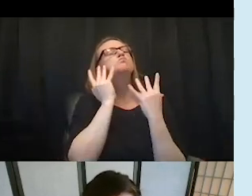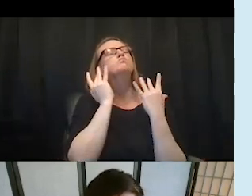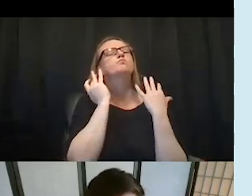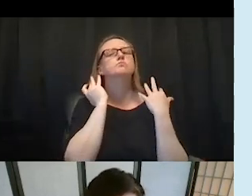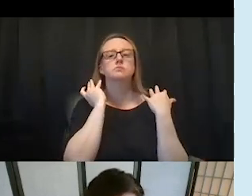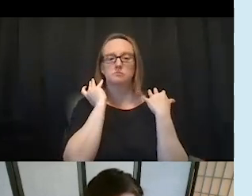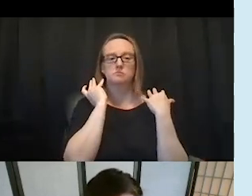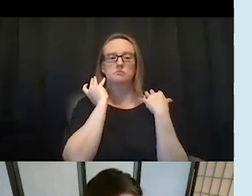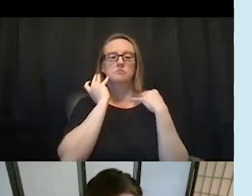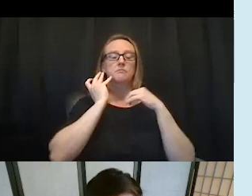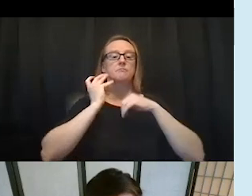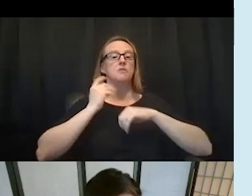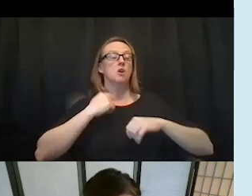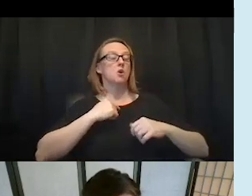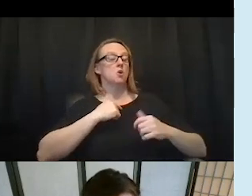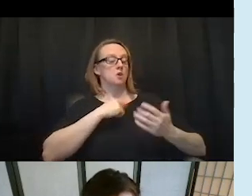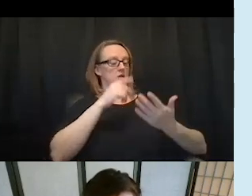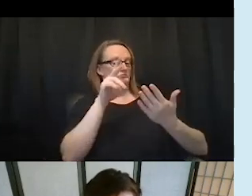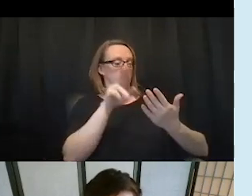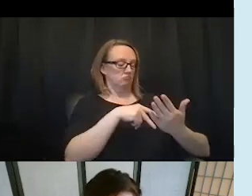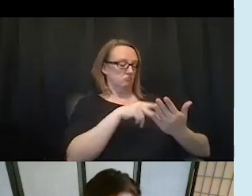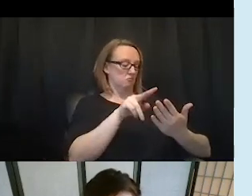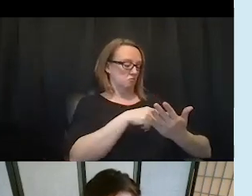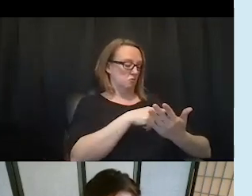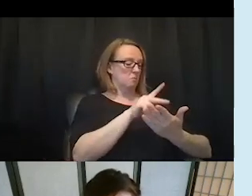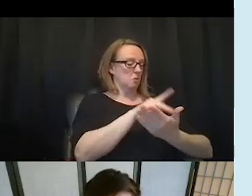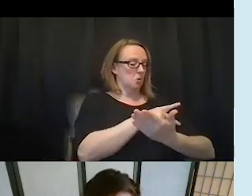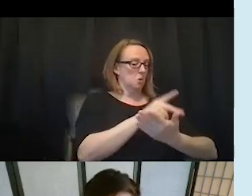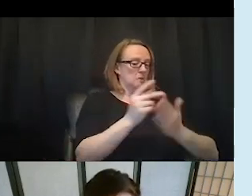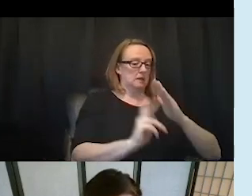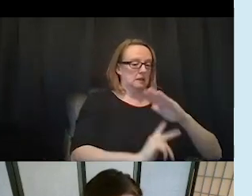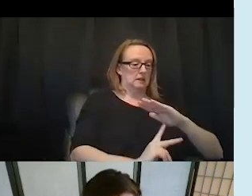"We read poems to you in the kitchen amid bright chunks of Peach and Plum